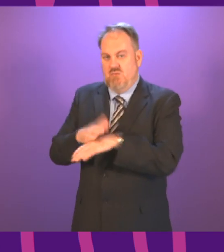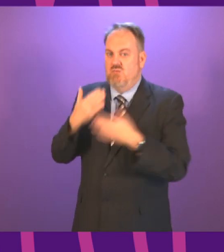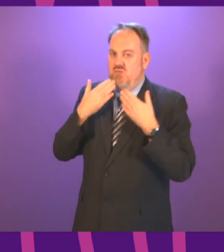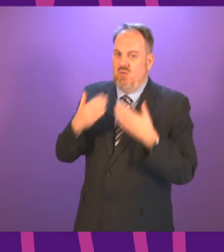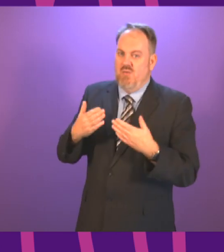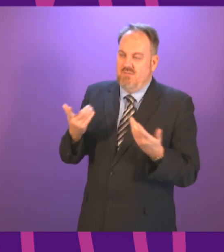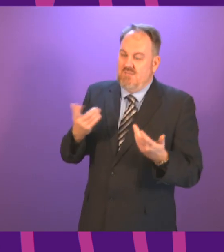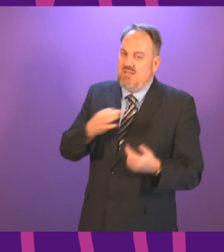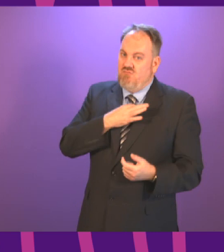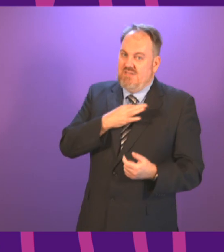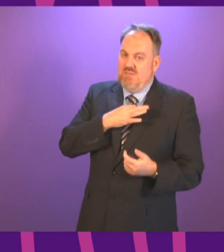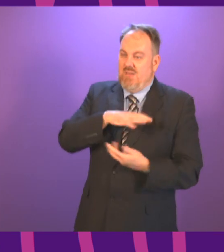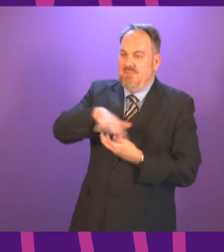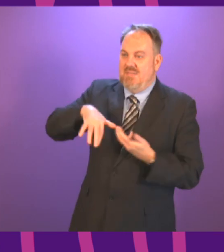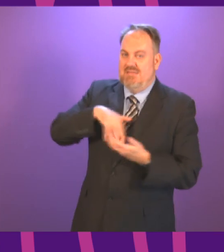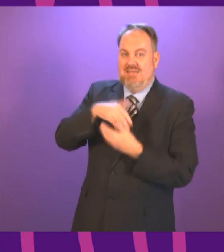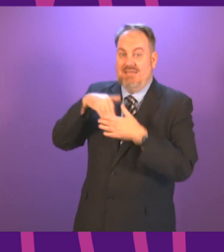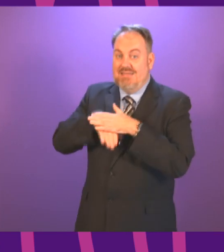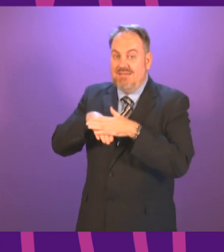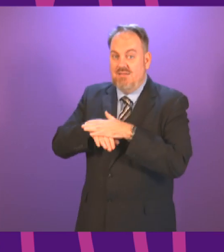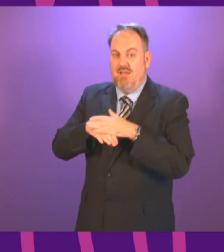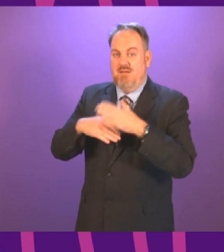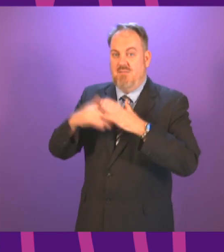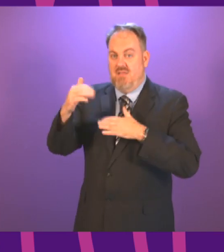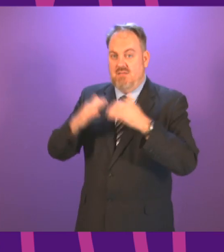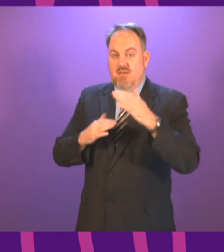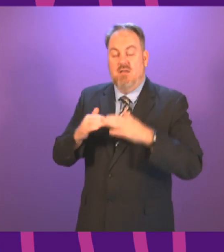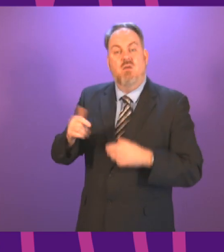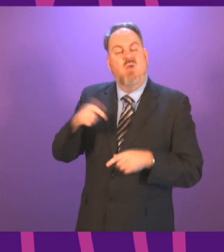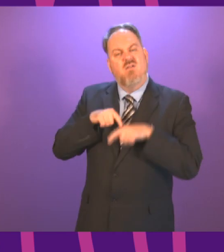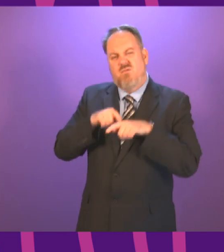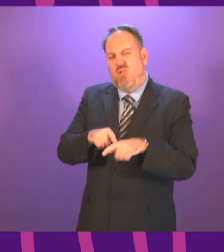additional risks that arise when mixing inside. The current position takes account of public